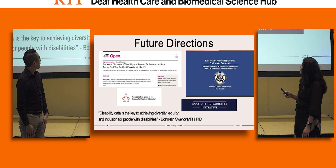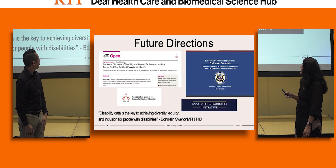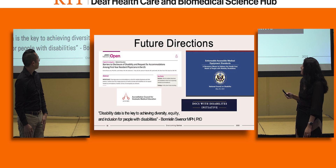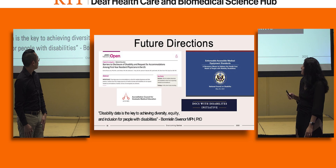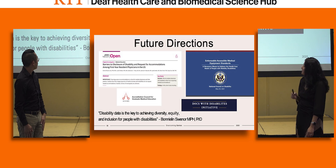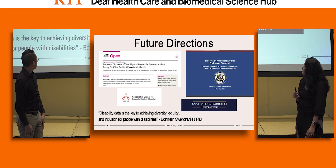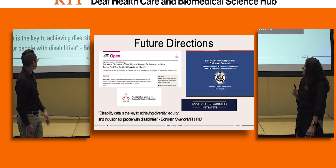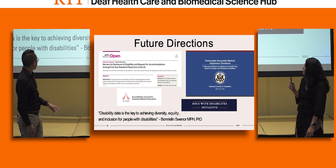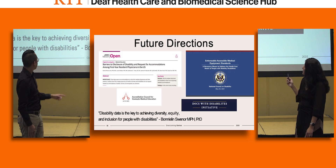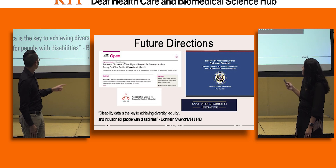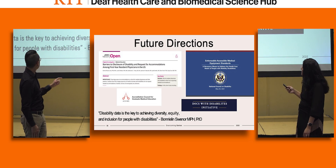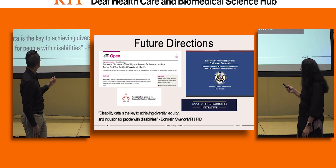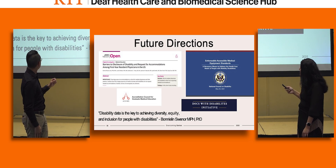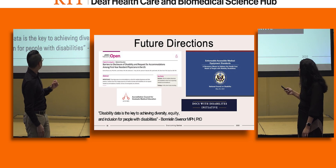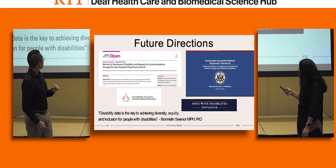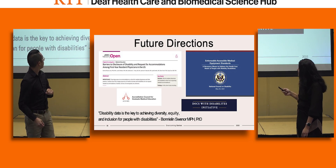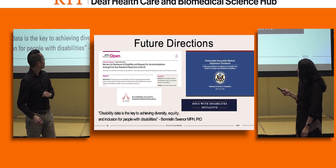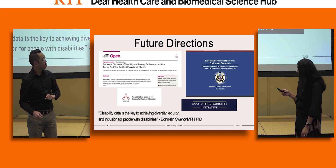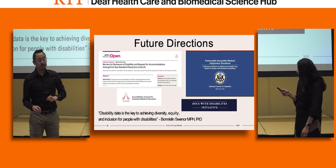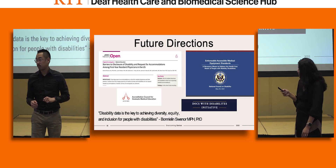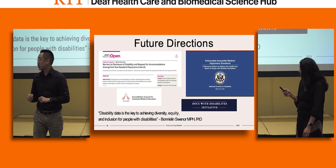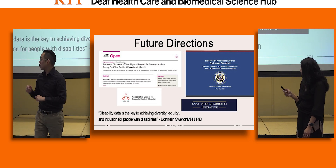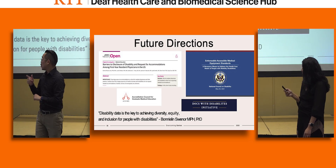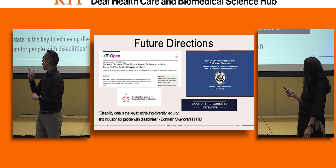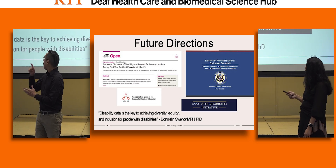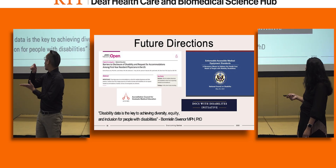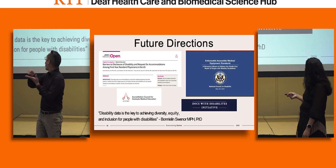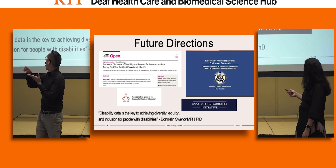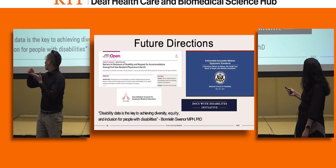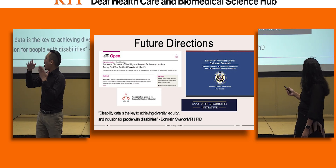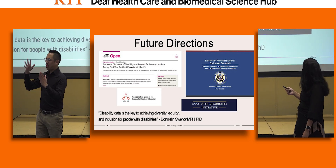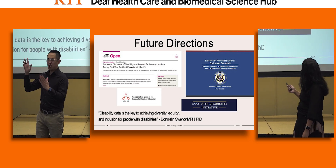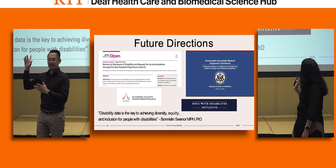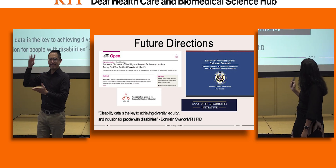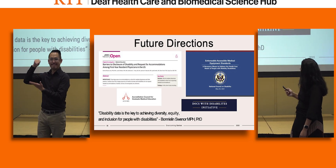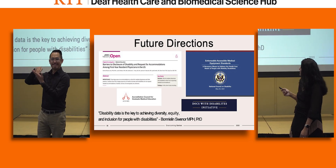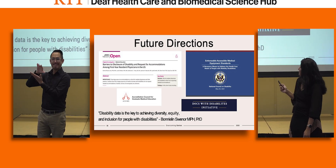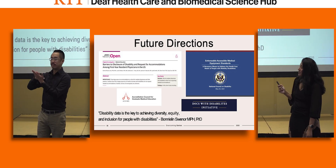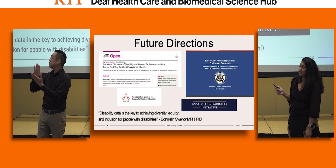So, Dr. Lisa Meeks, Dr. McKee, a few other researchers,